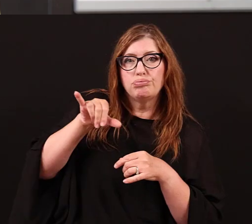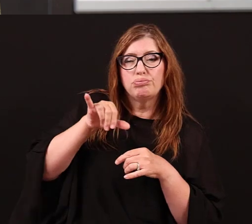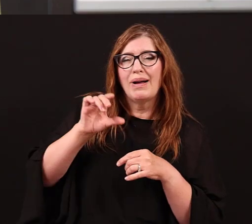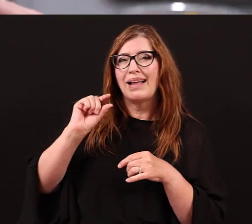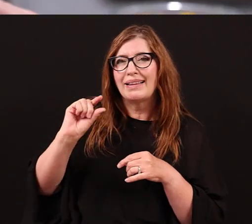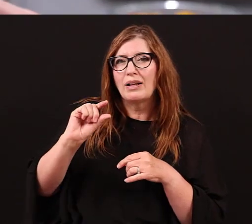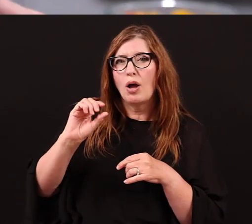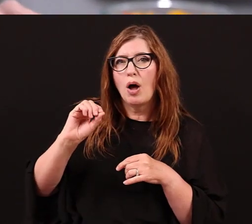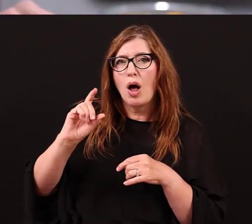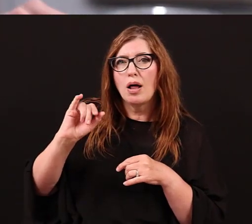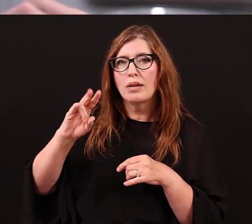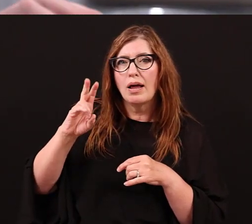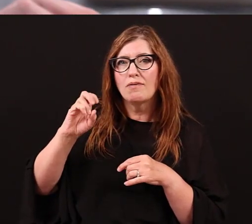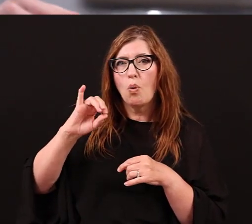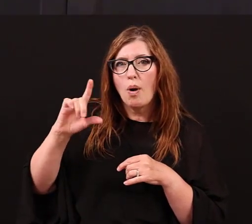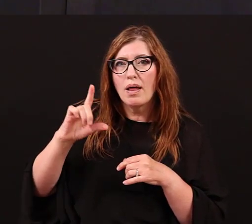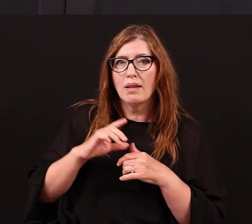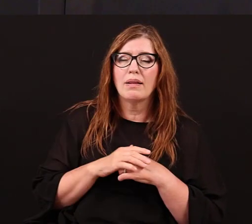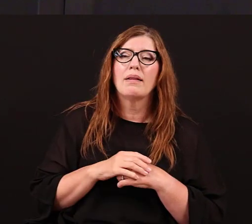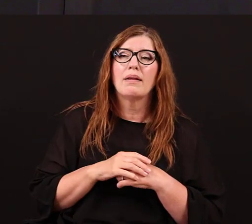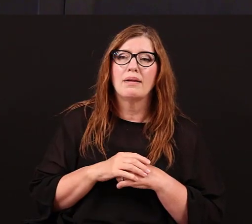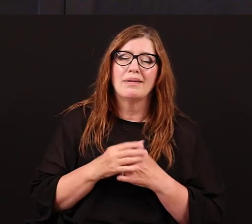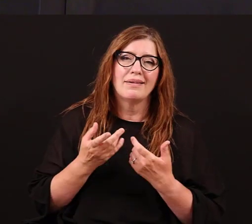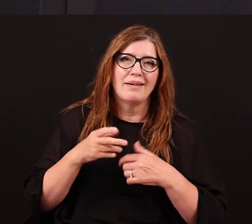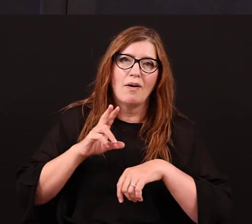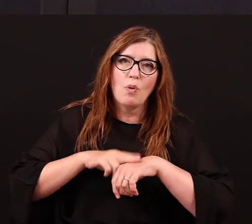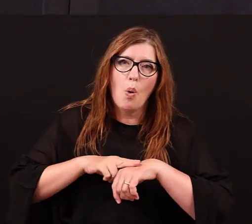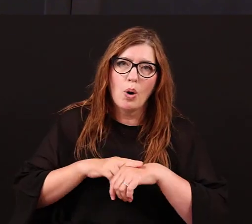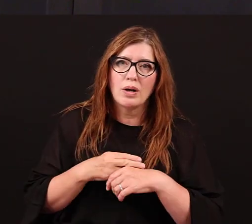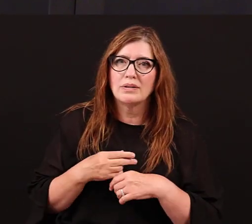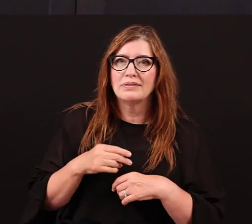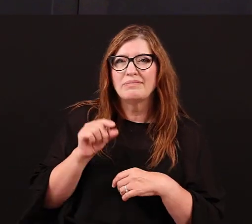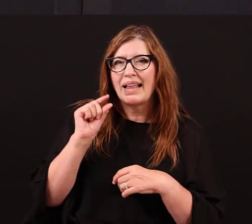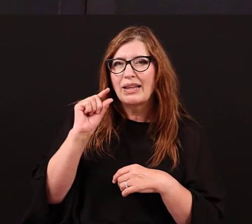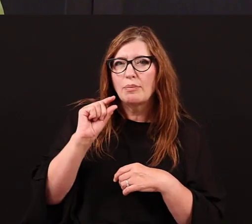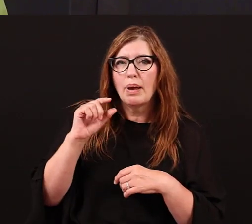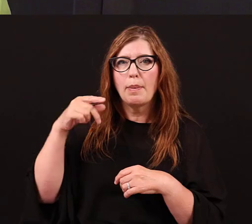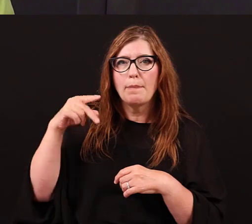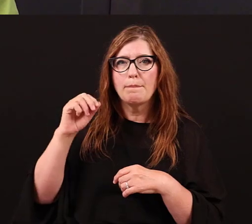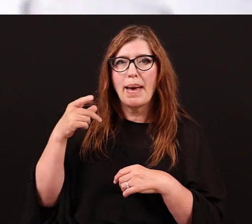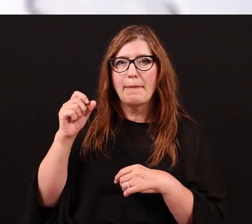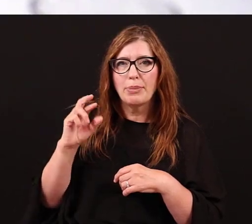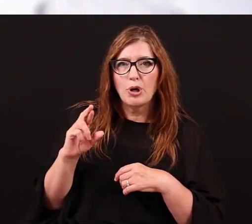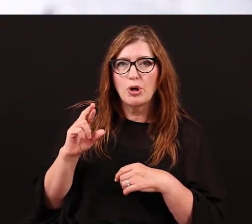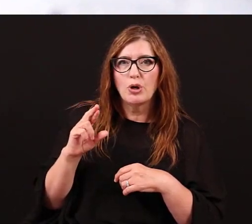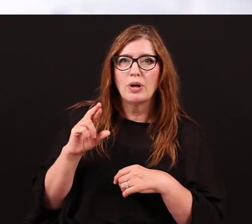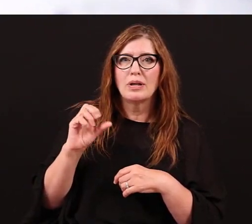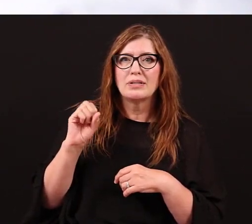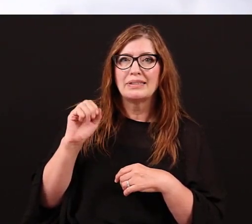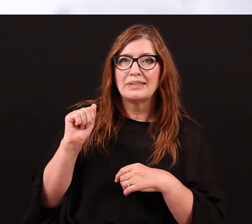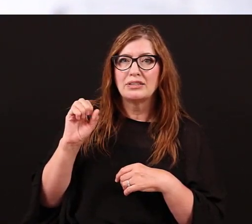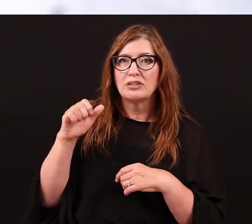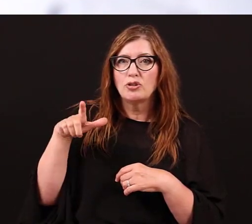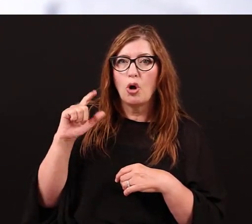of olive oil on them. Of course, a little bit of pepper, a little bit of sea salt.